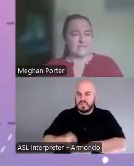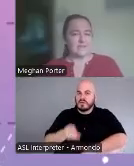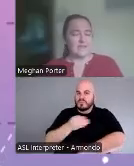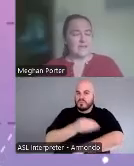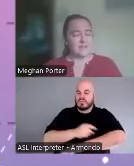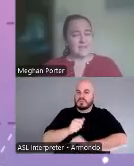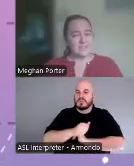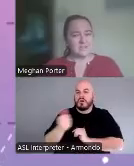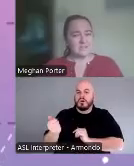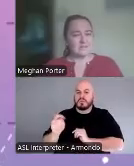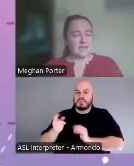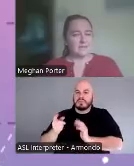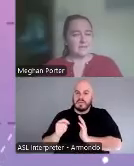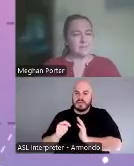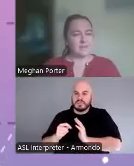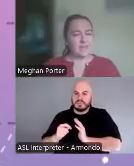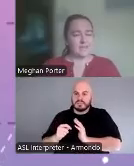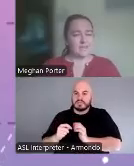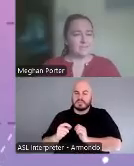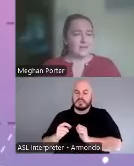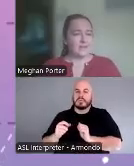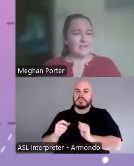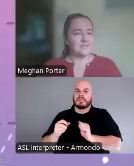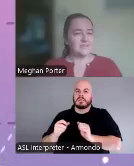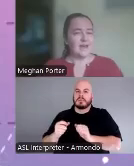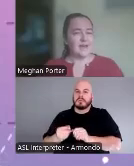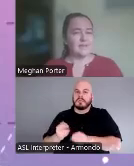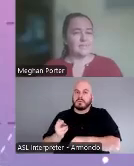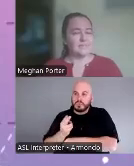And the answers kind of complicated, to be honest.